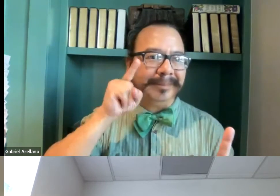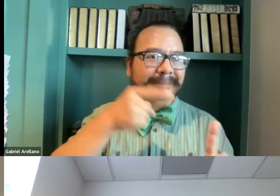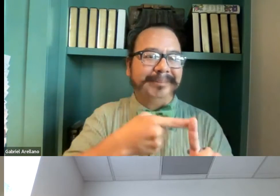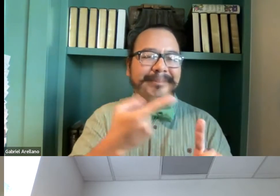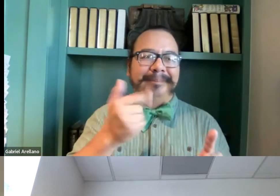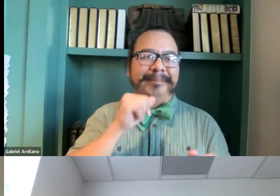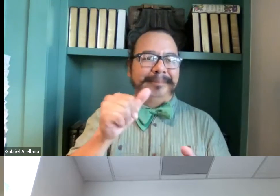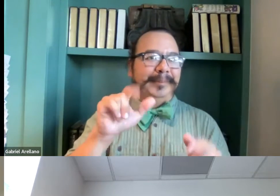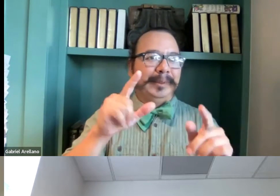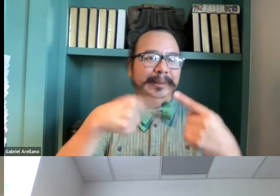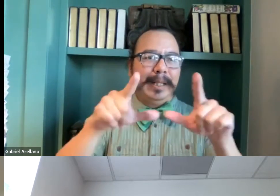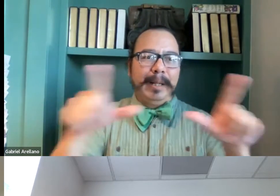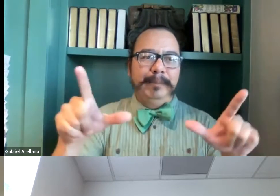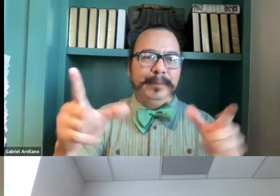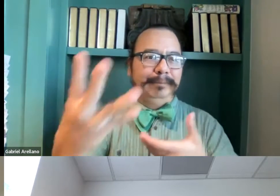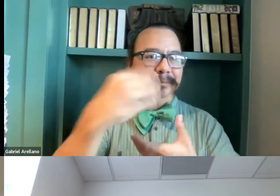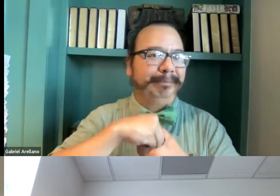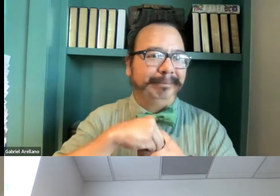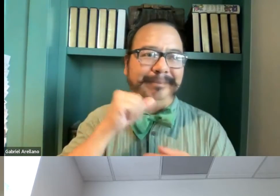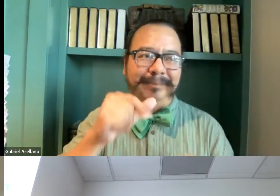Sign Language Interpreter | Paola Morales del Castillo, they: And if the person is not deaf. This this